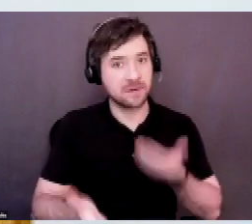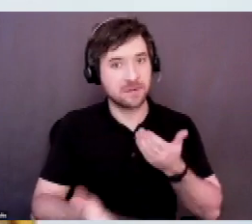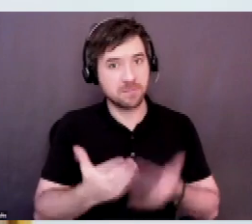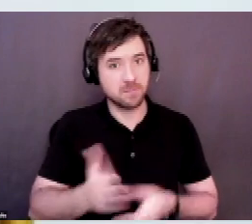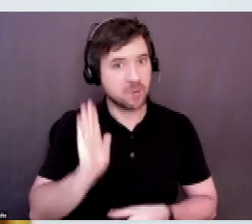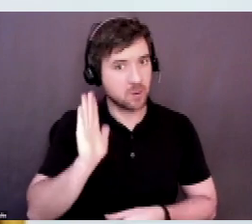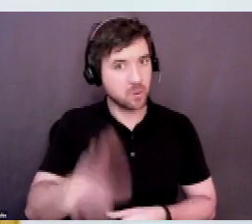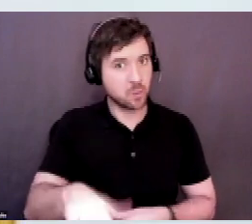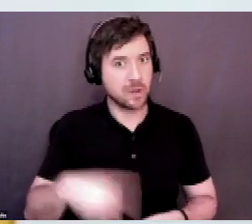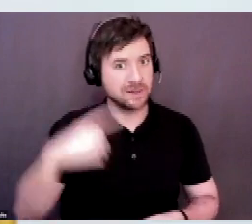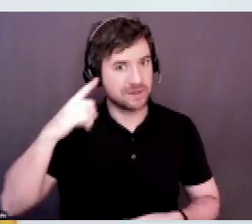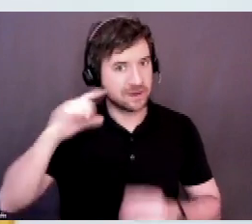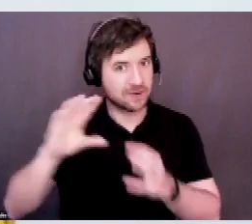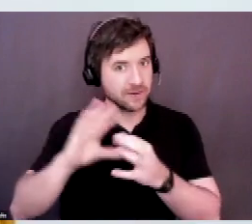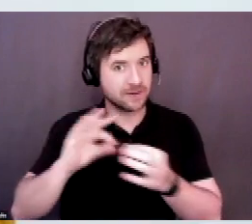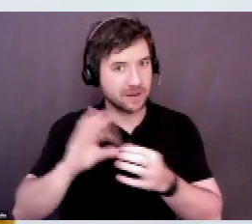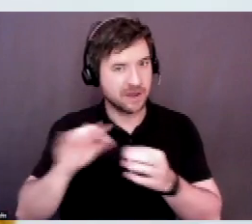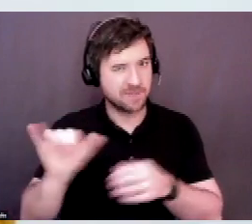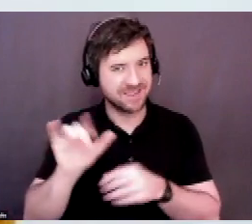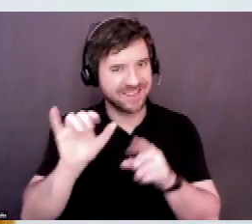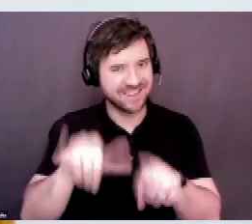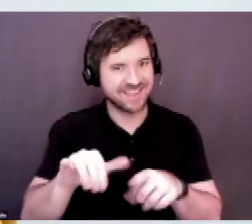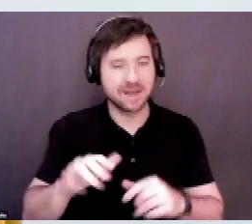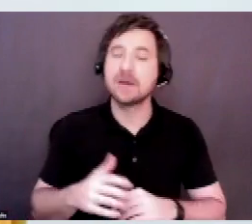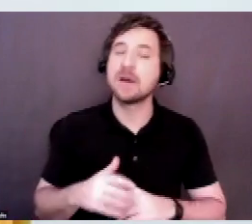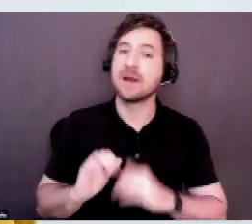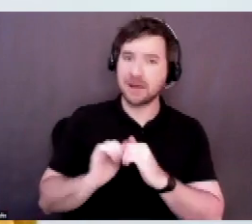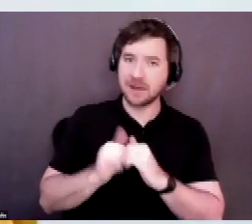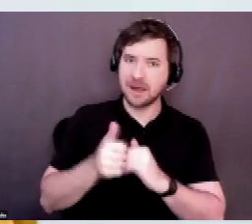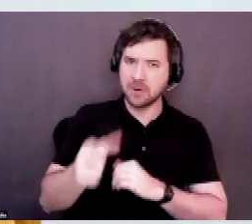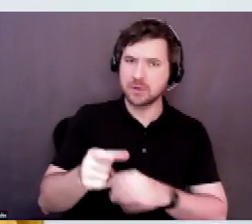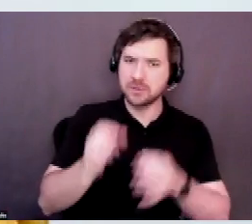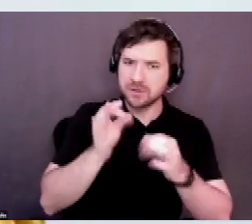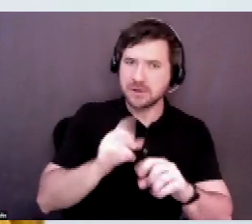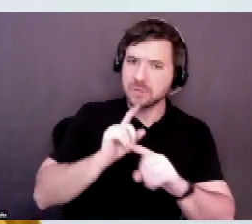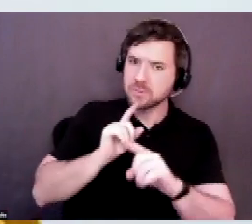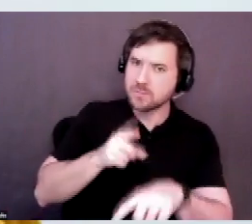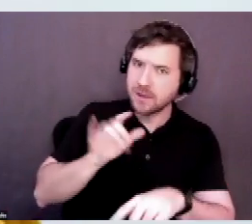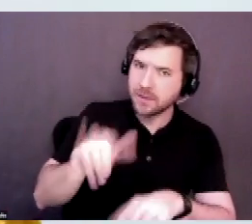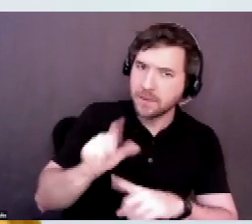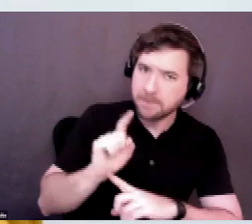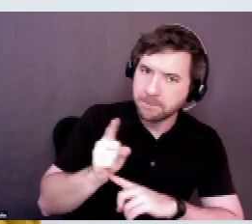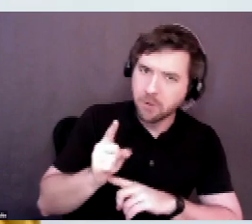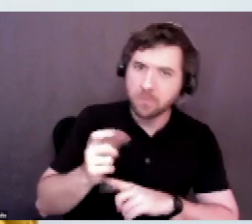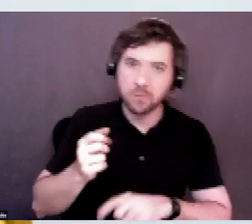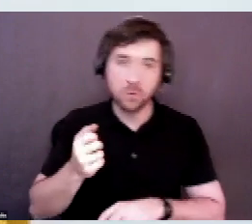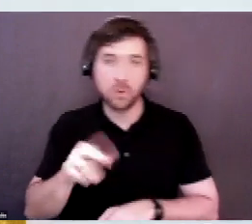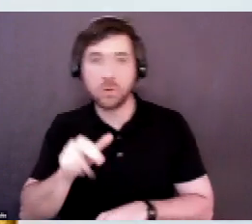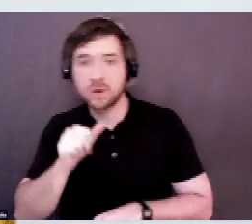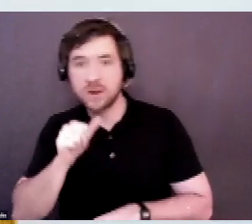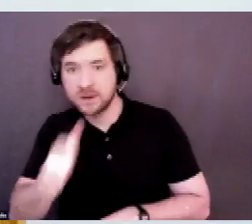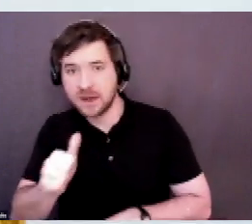react to it in the moment or how you choose to not, or how you choose to follow up with the person afterwards. I think that's your choice.